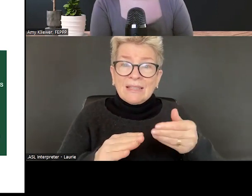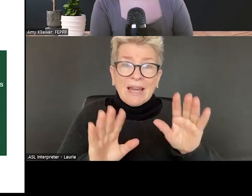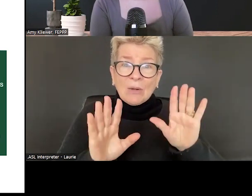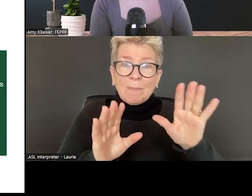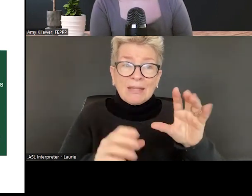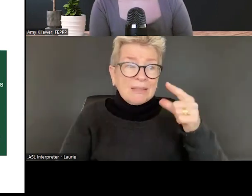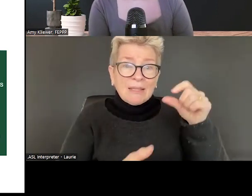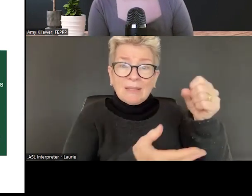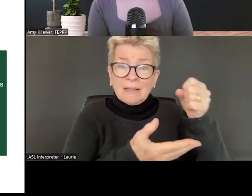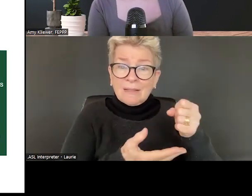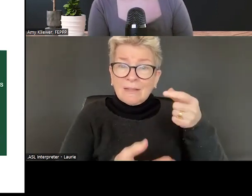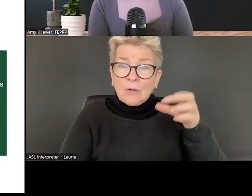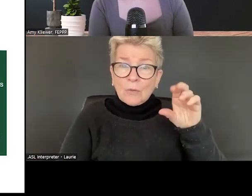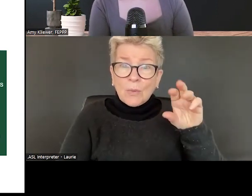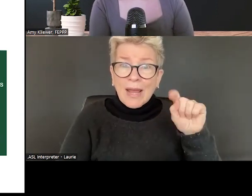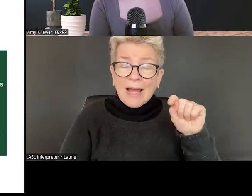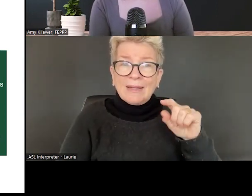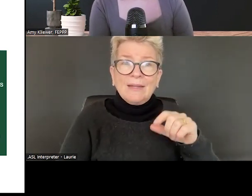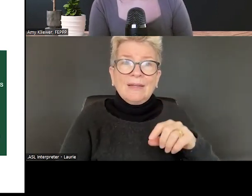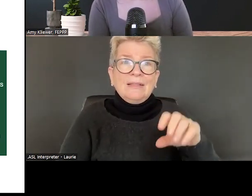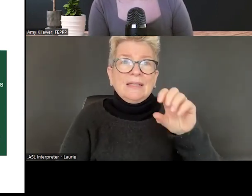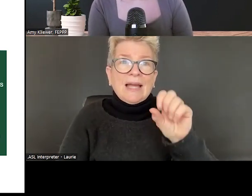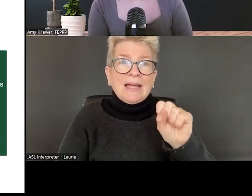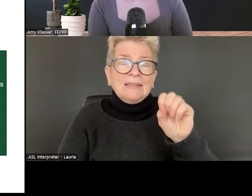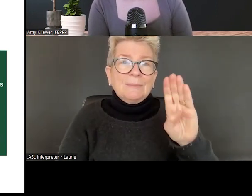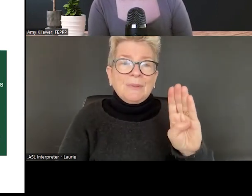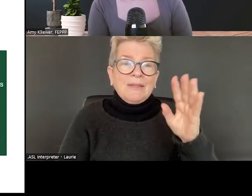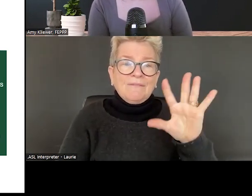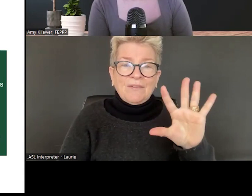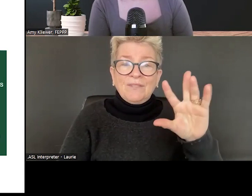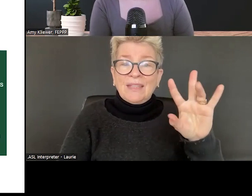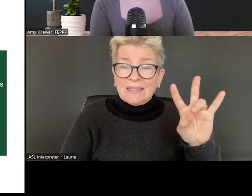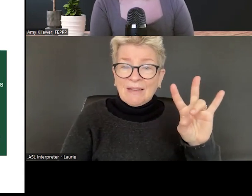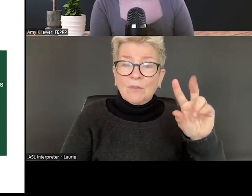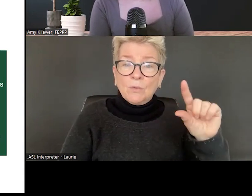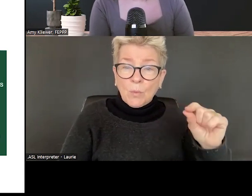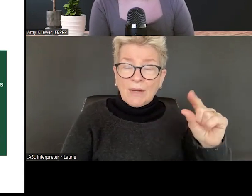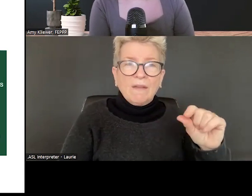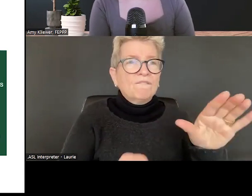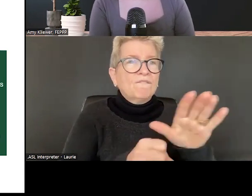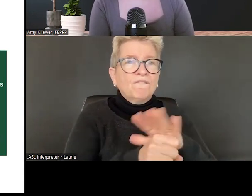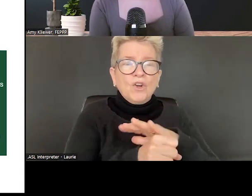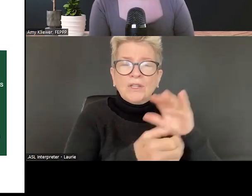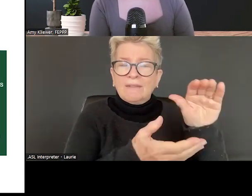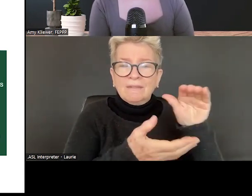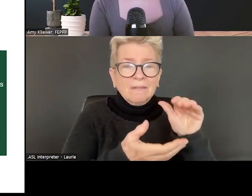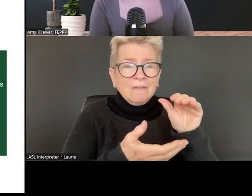just a little bit. SB 5720 that Pro, it's a fully funded grant that provides funds for